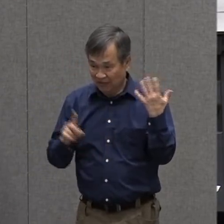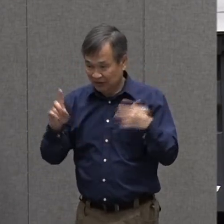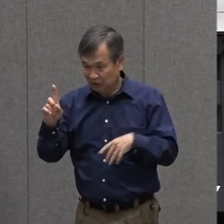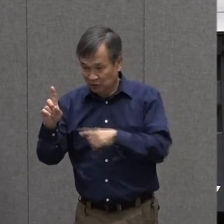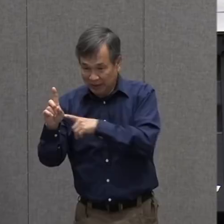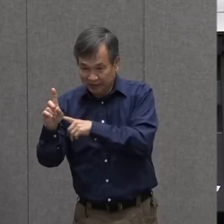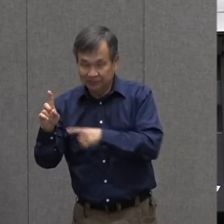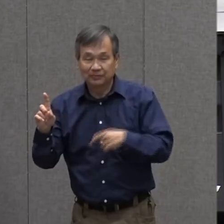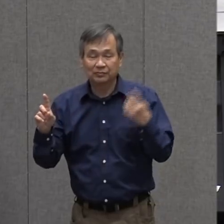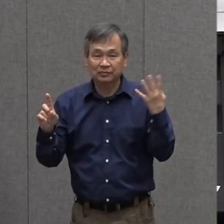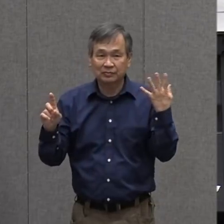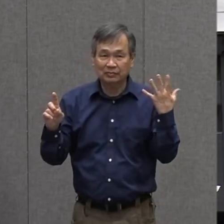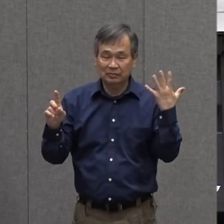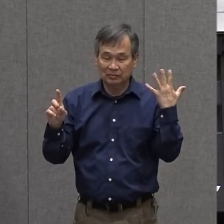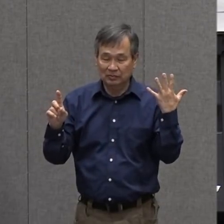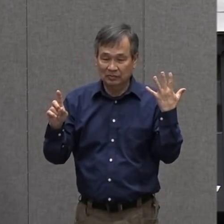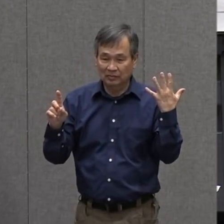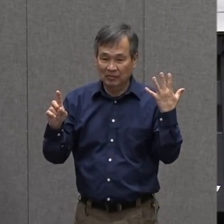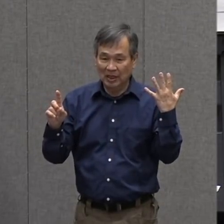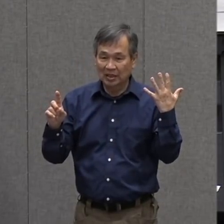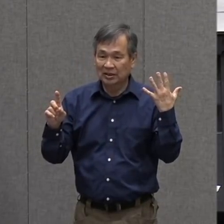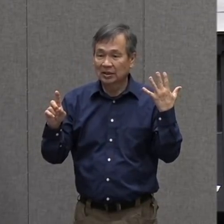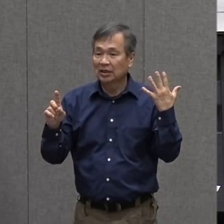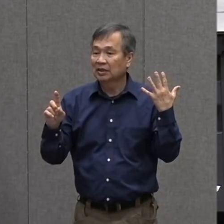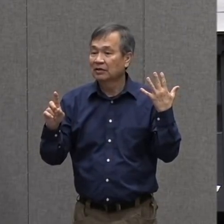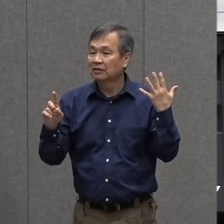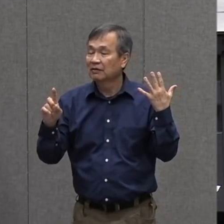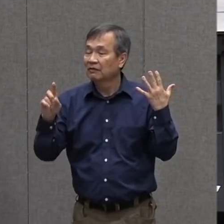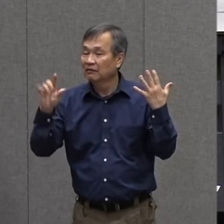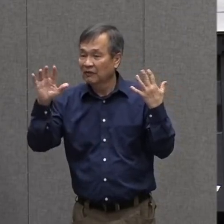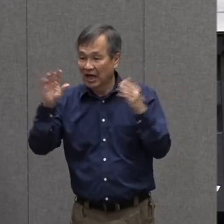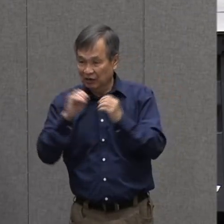Then I counted up to 10 which was five more,